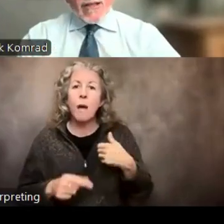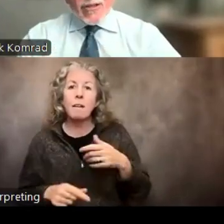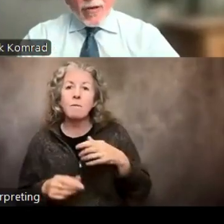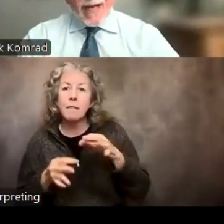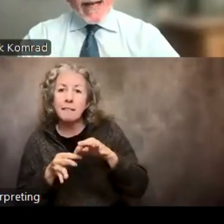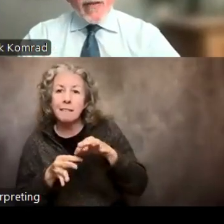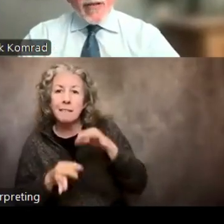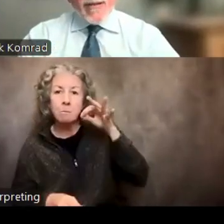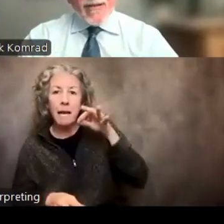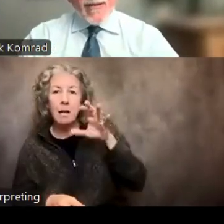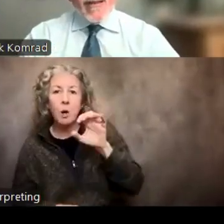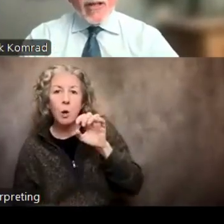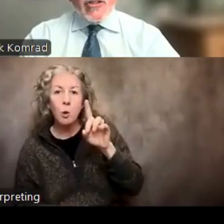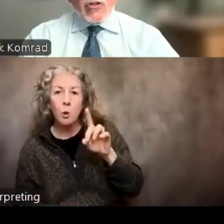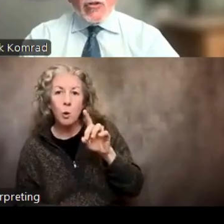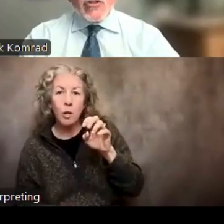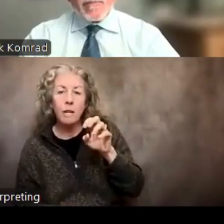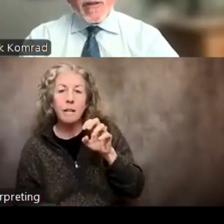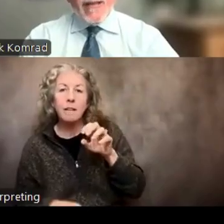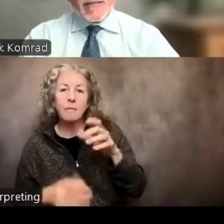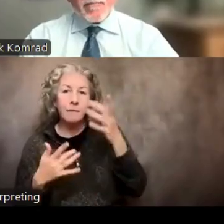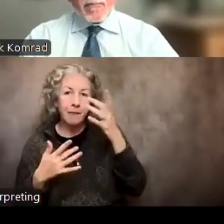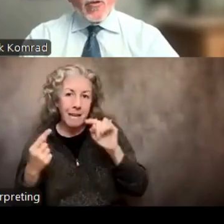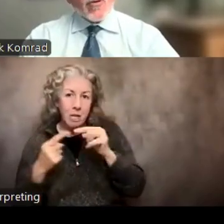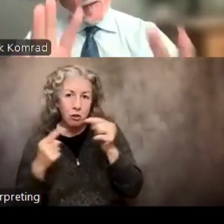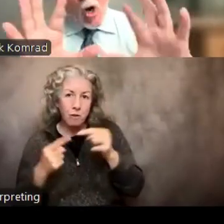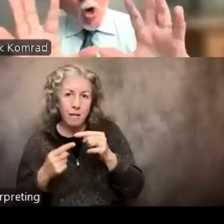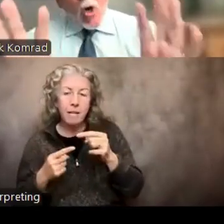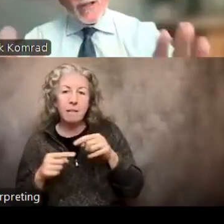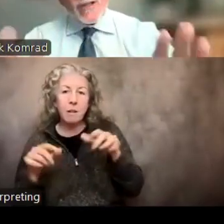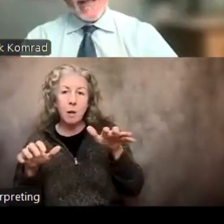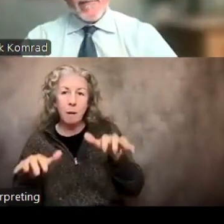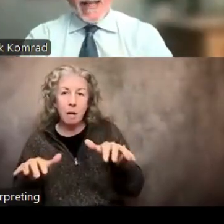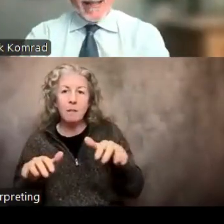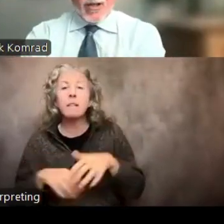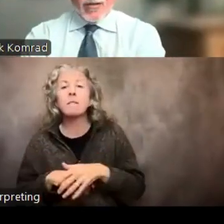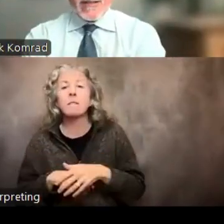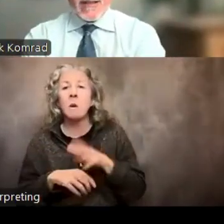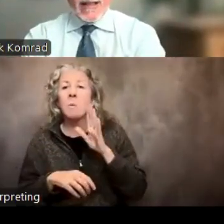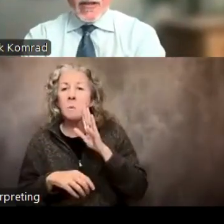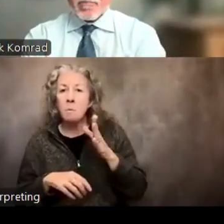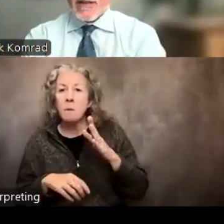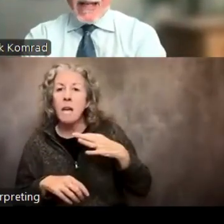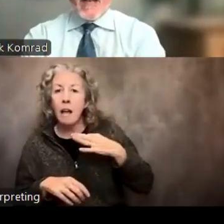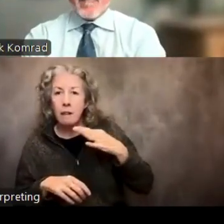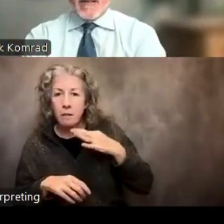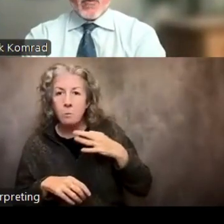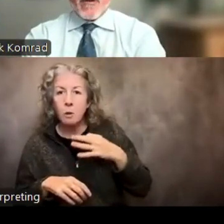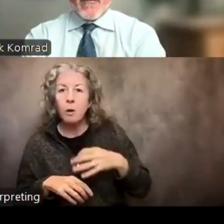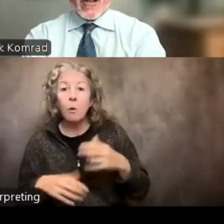So right now, the the exclusion applies to people who have only mental illnesses, and there are plenty of people with physical